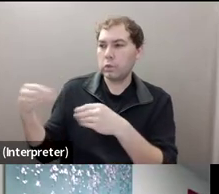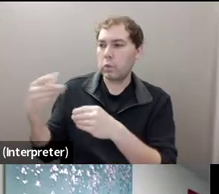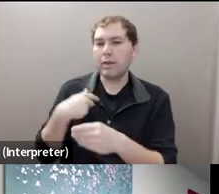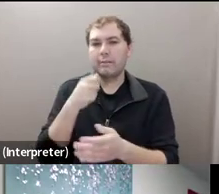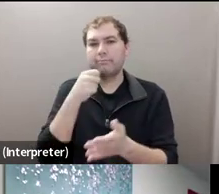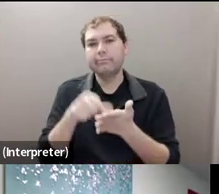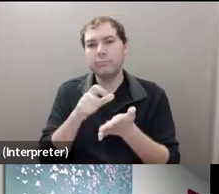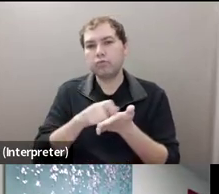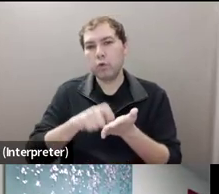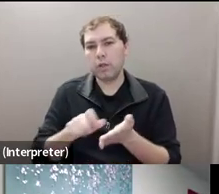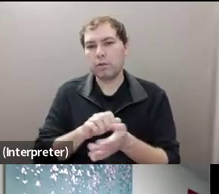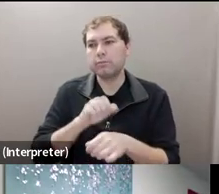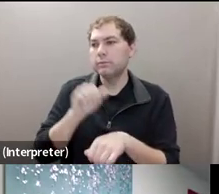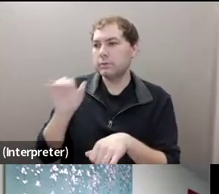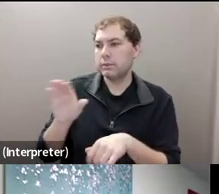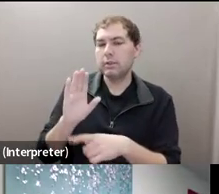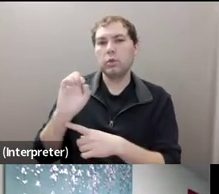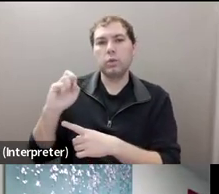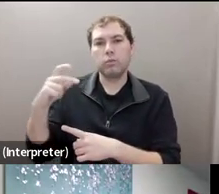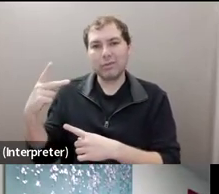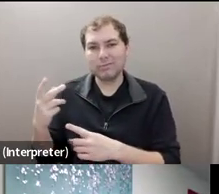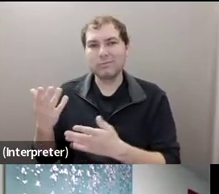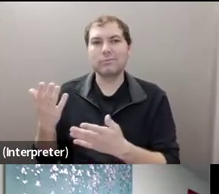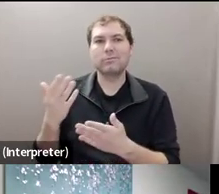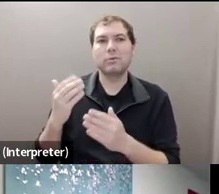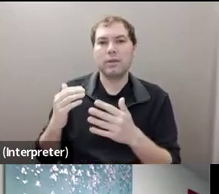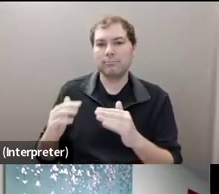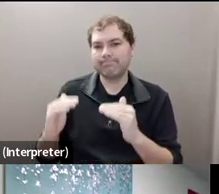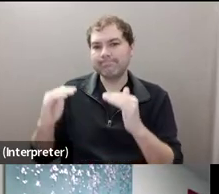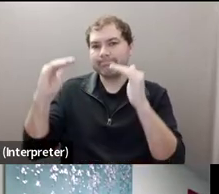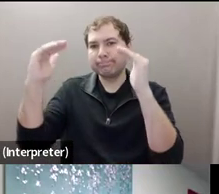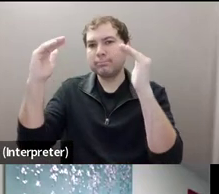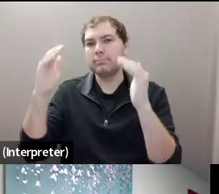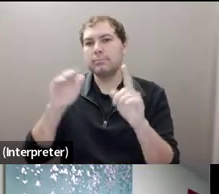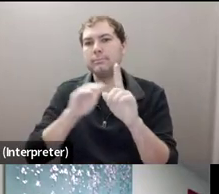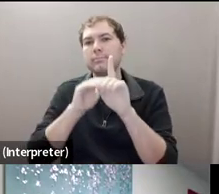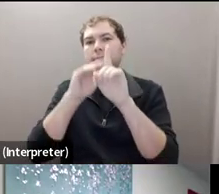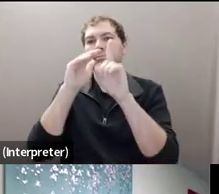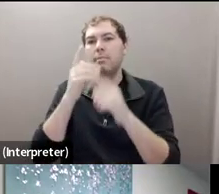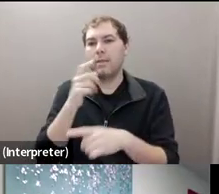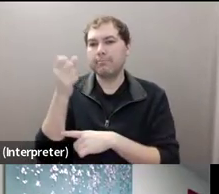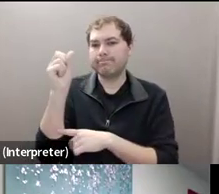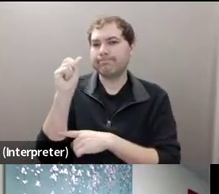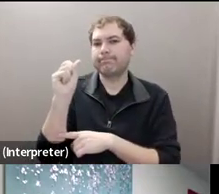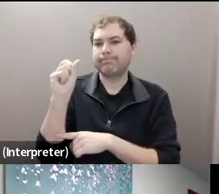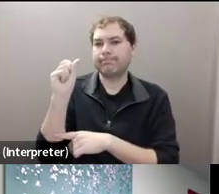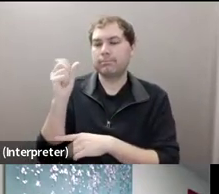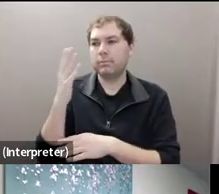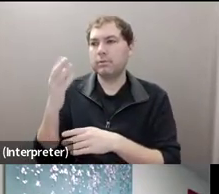17036717673: big corporations. So they went up the ladder, and they even had a demonstration over there in the. TELEPHONE_USER: Thing was resolved.